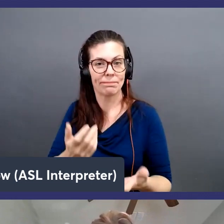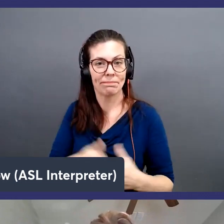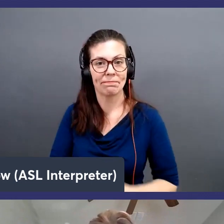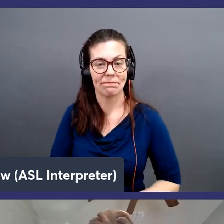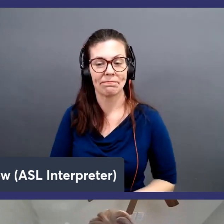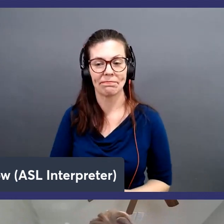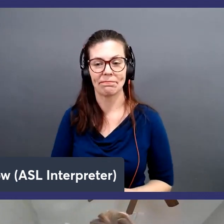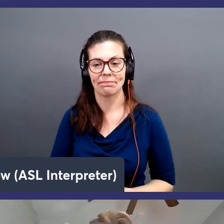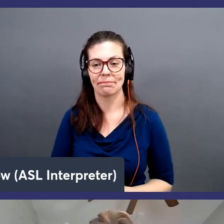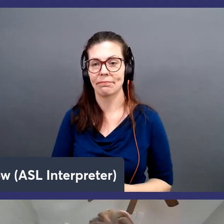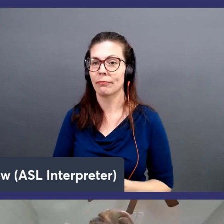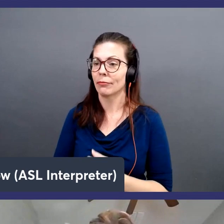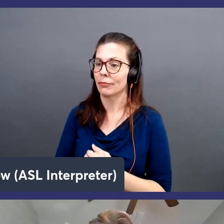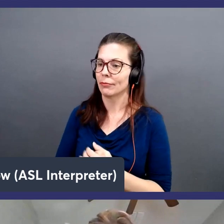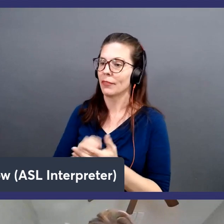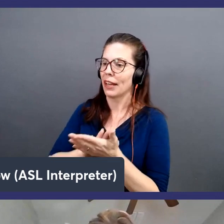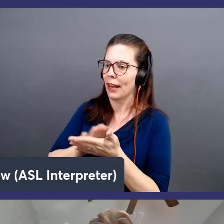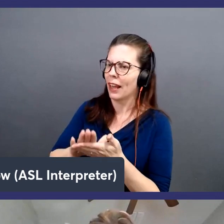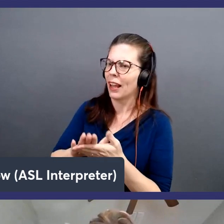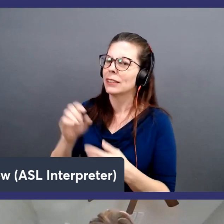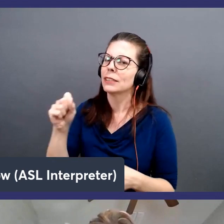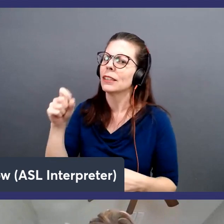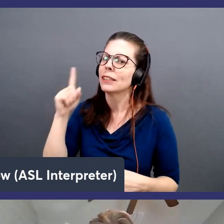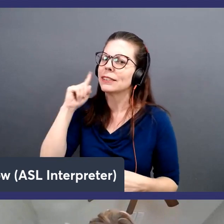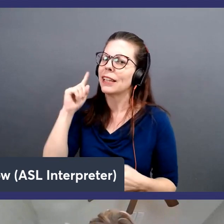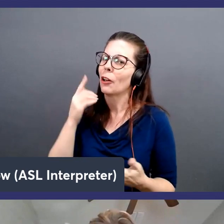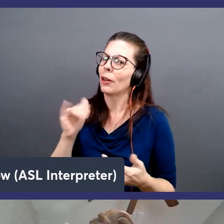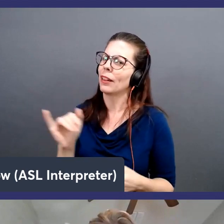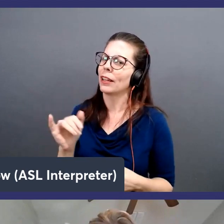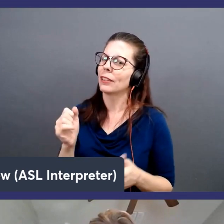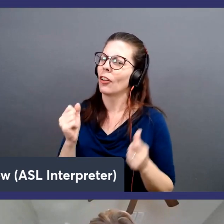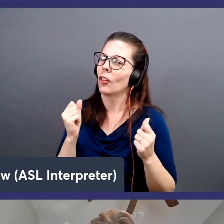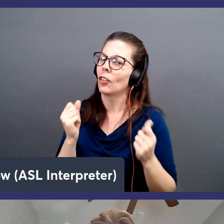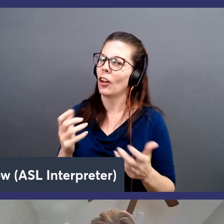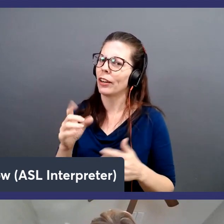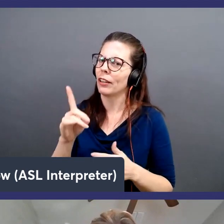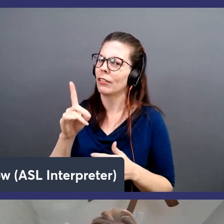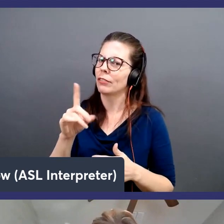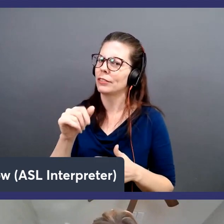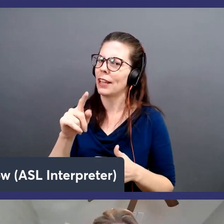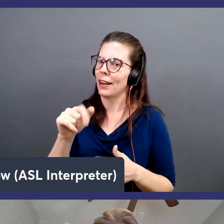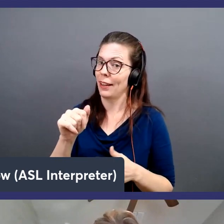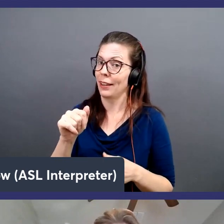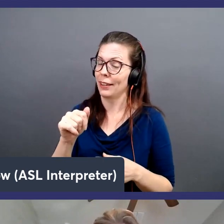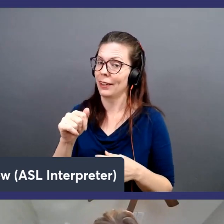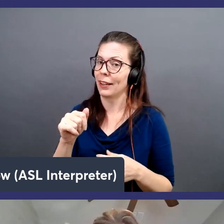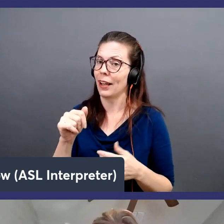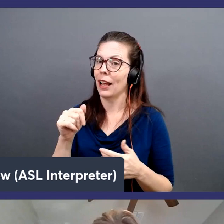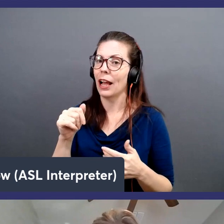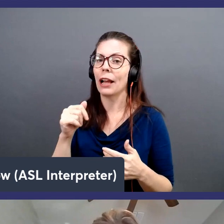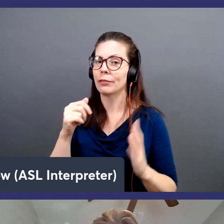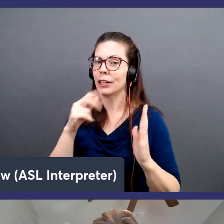Nice. That sounds like a lot of data. I've run a few websites, like small websites,